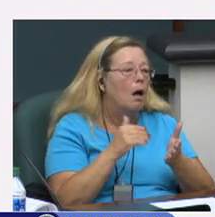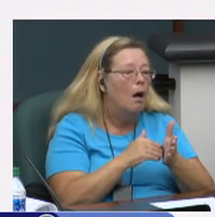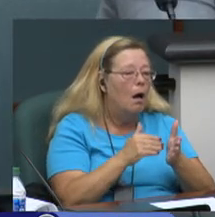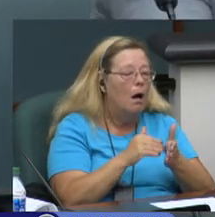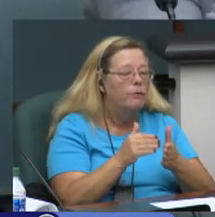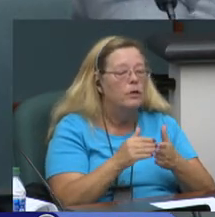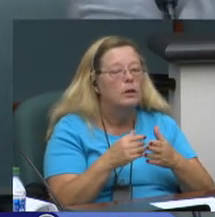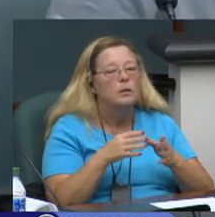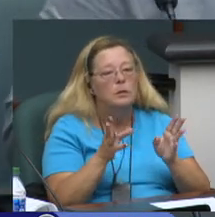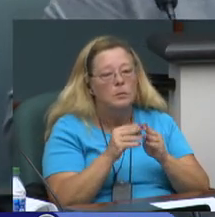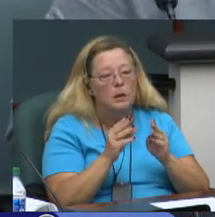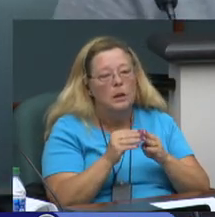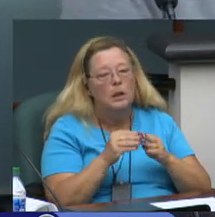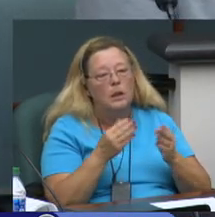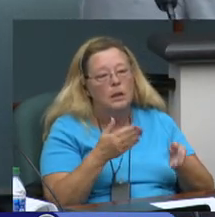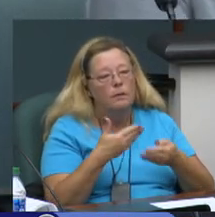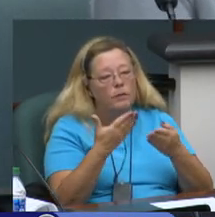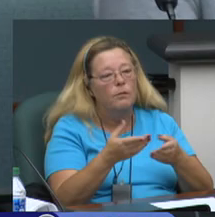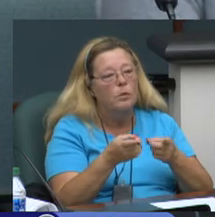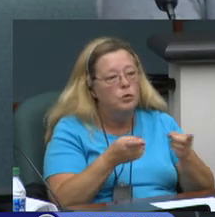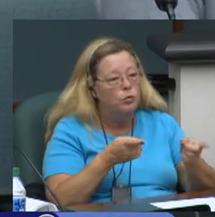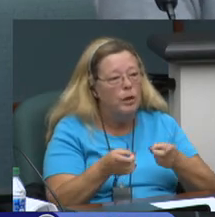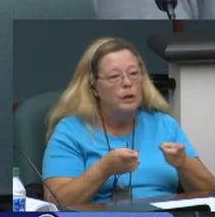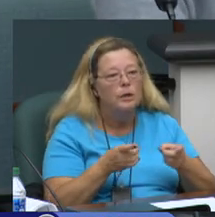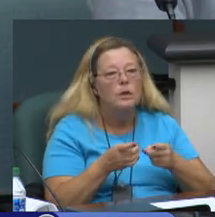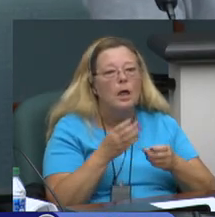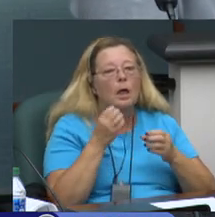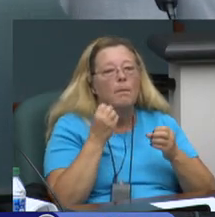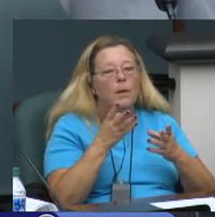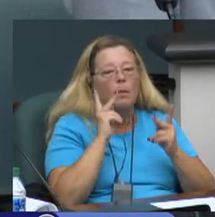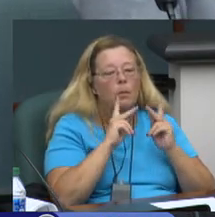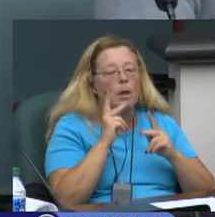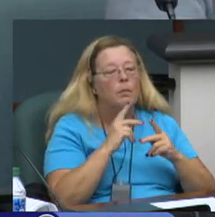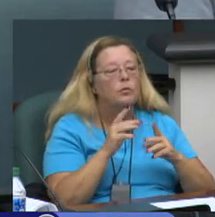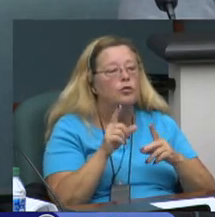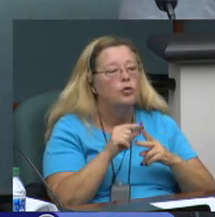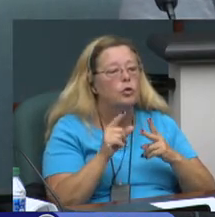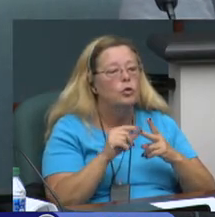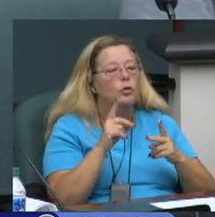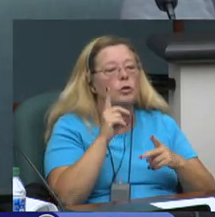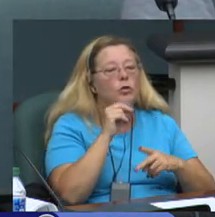direction and many people often choose not to pursue a conditional use permit